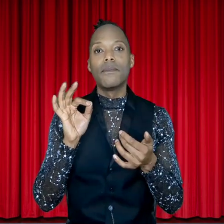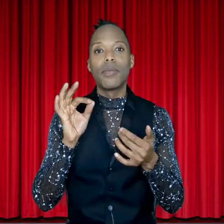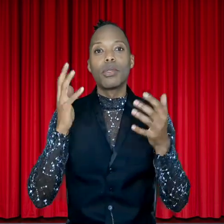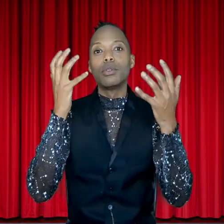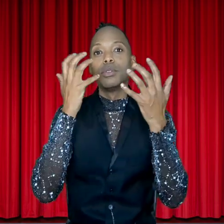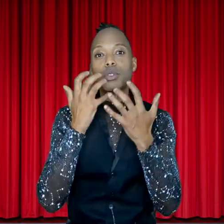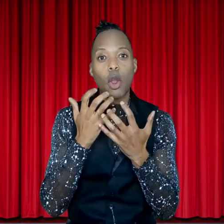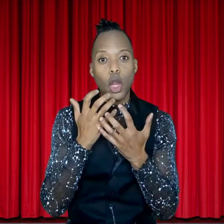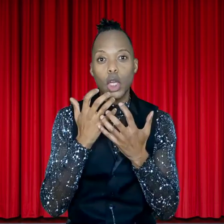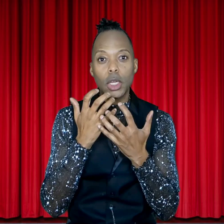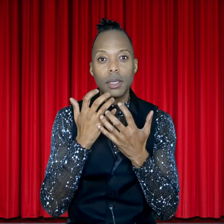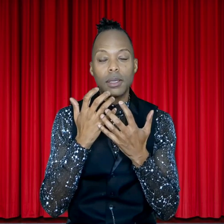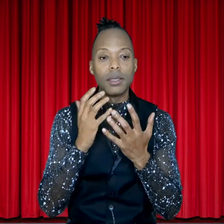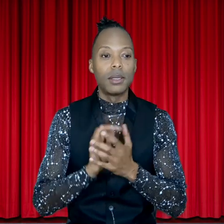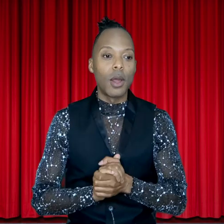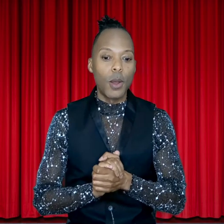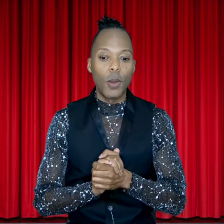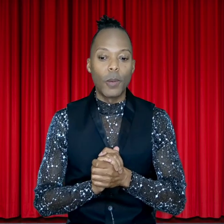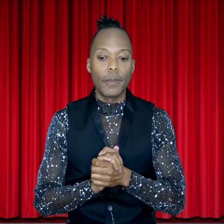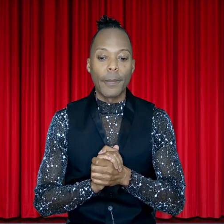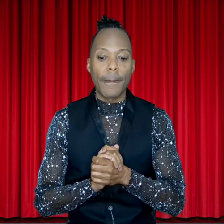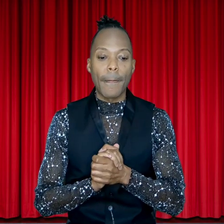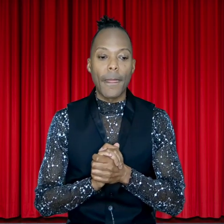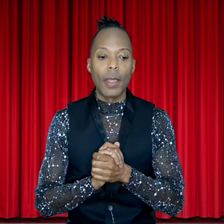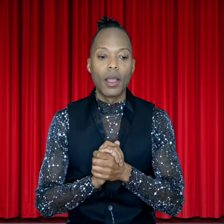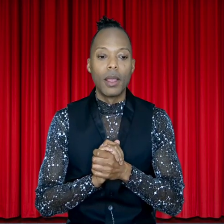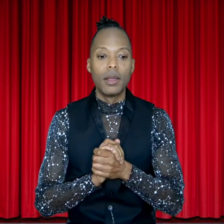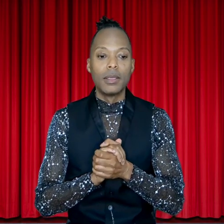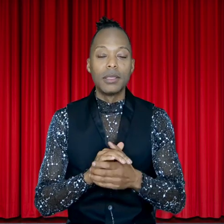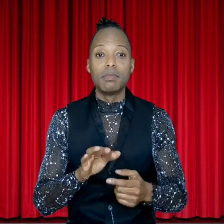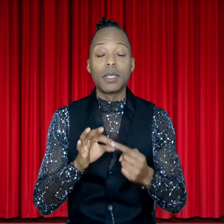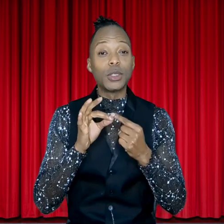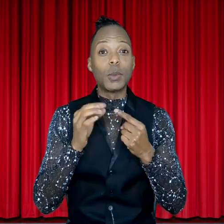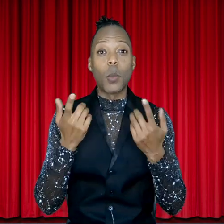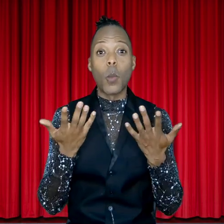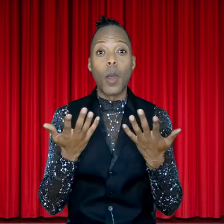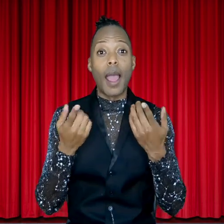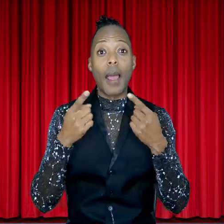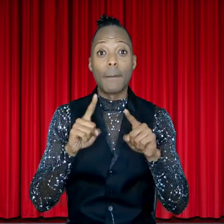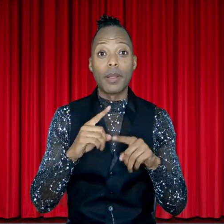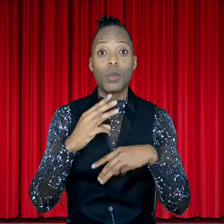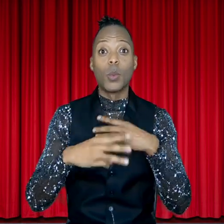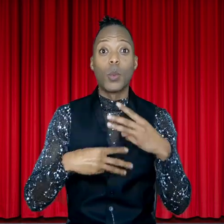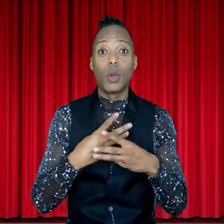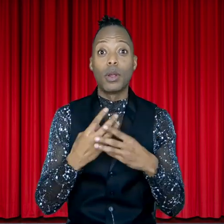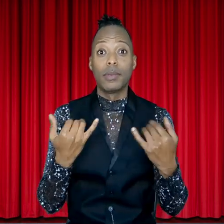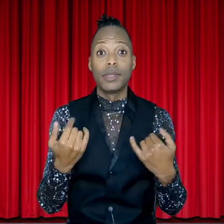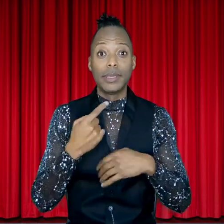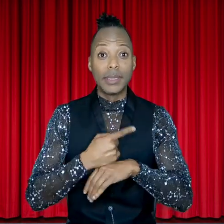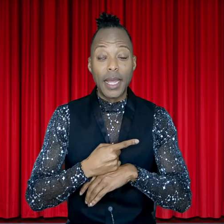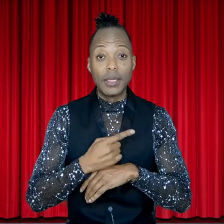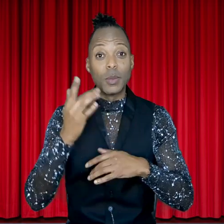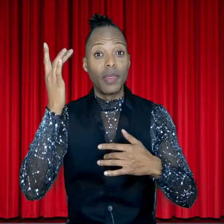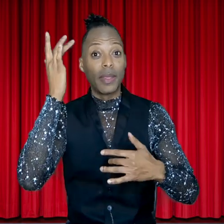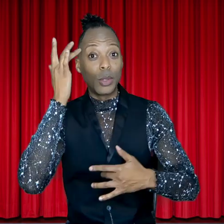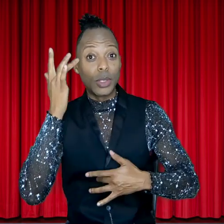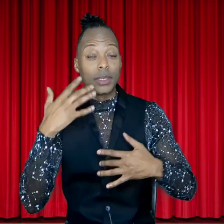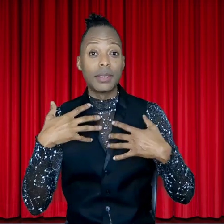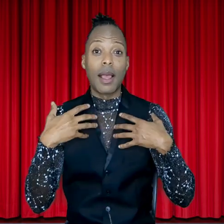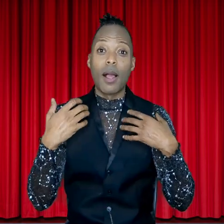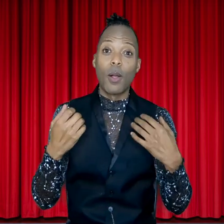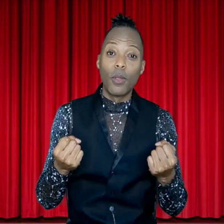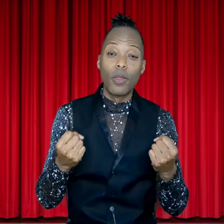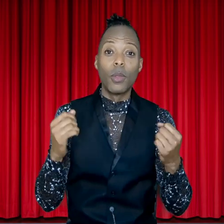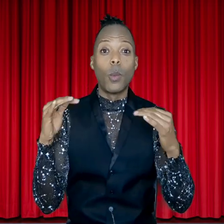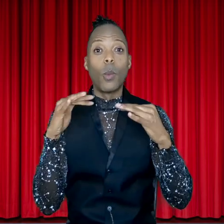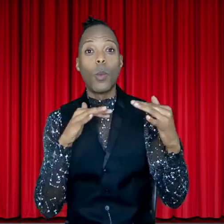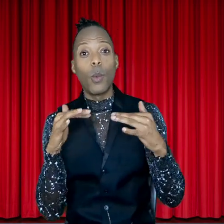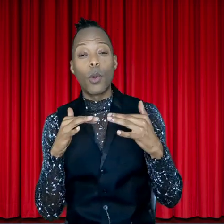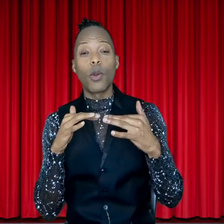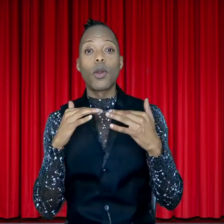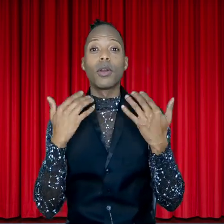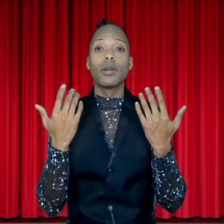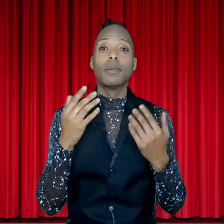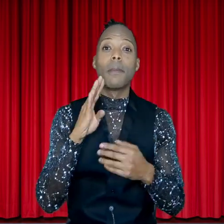Especially what's happening in this world today with mental health, the war, BLM, Privileges, and